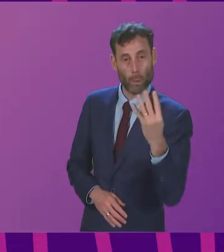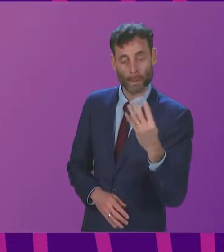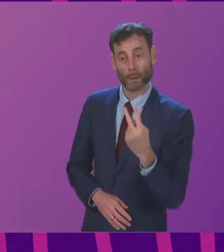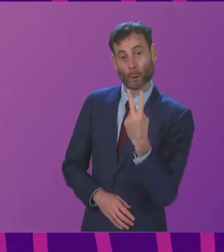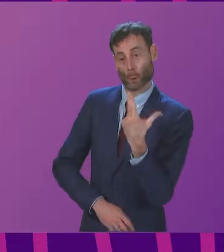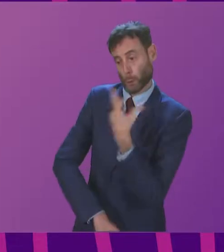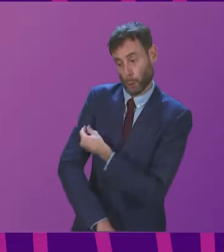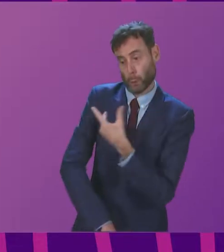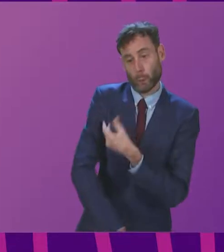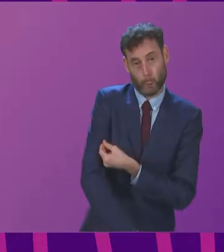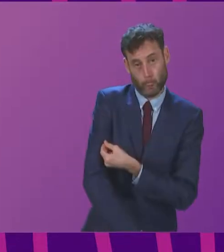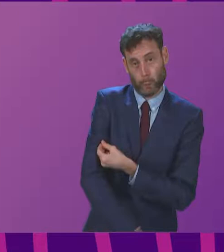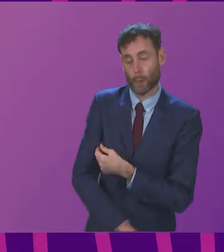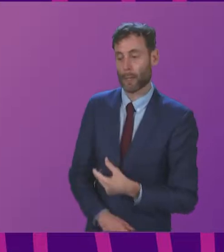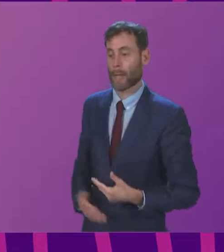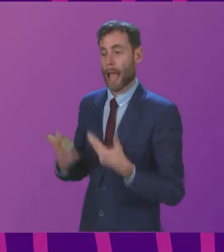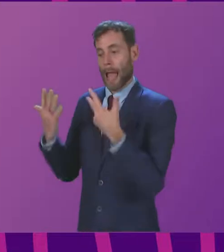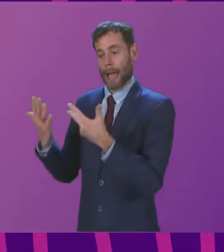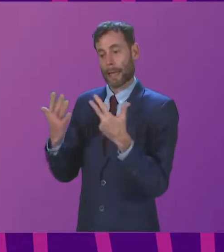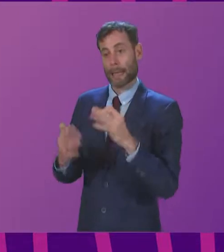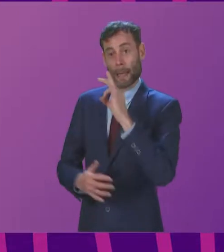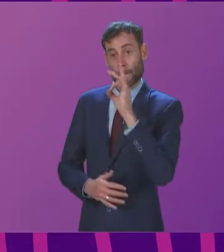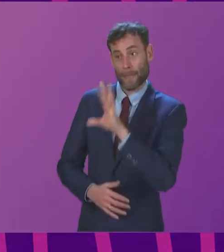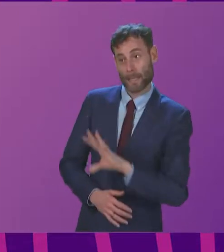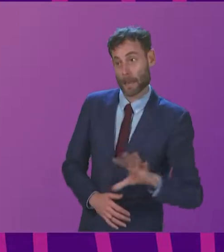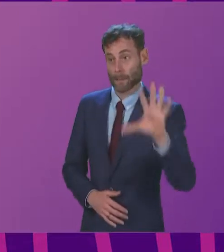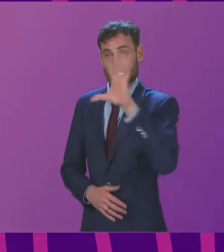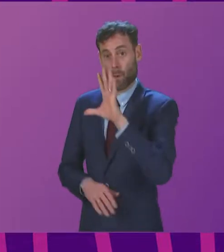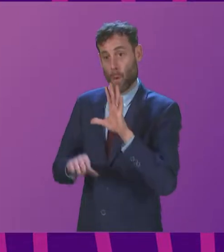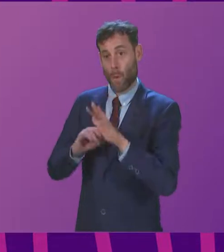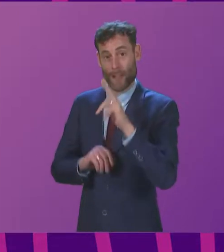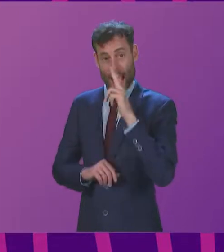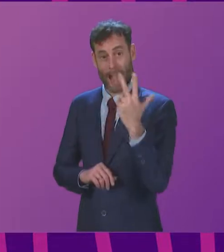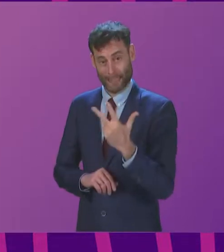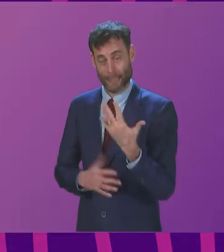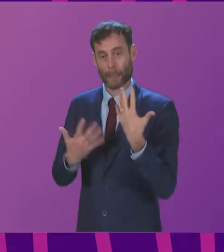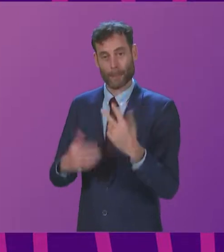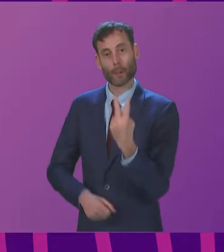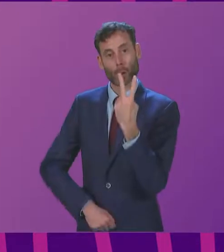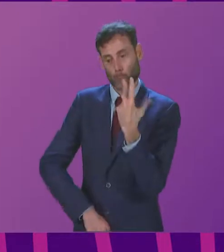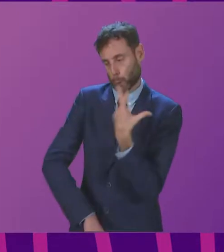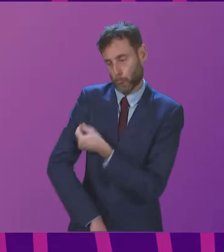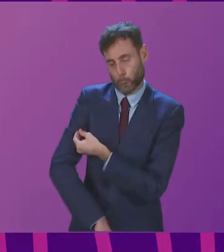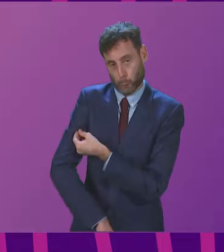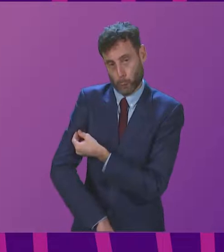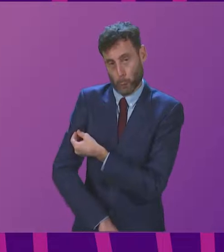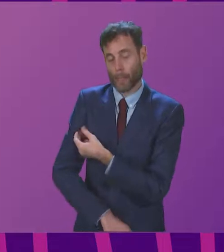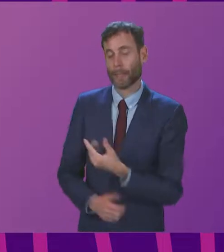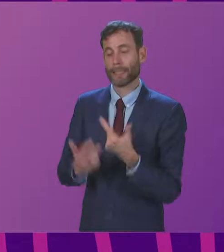In total, 88 per cent of all those aged over 18 are double-vaccinated, and 77 per cent of